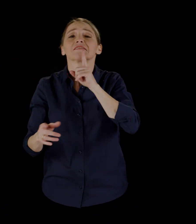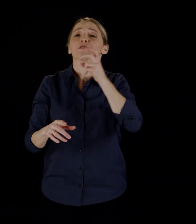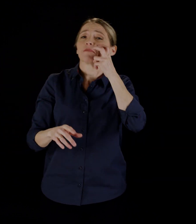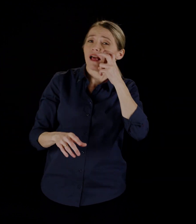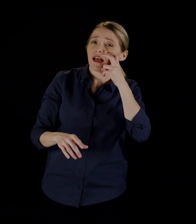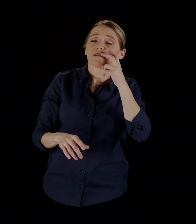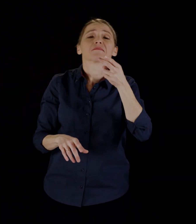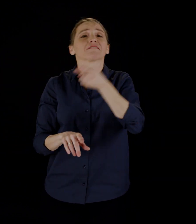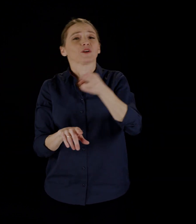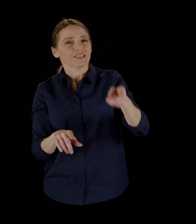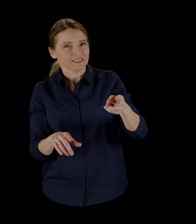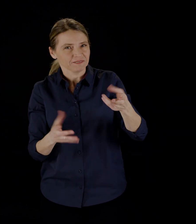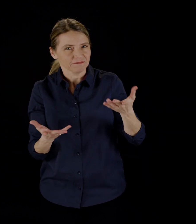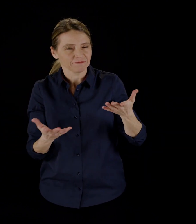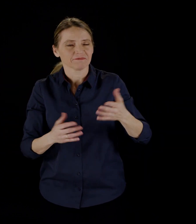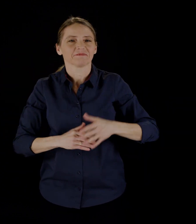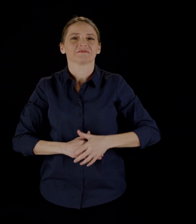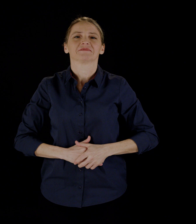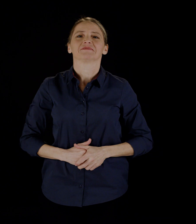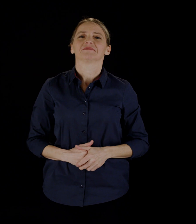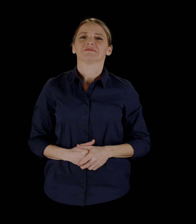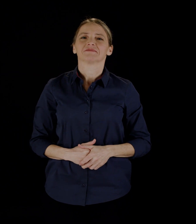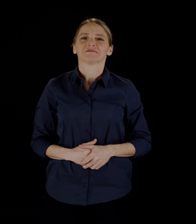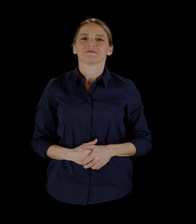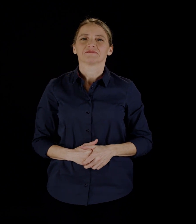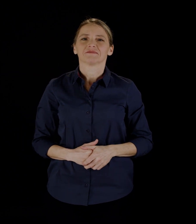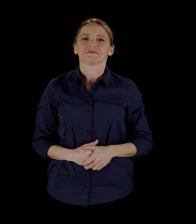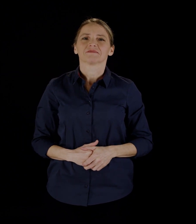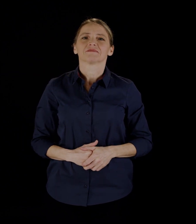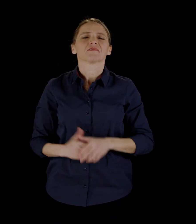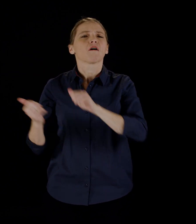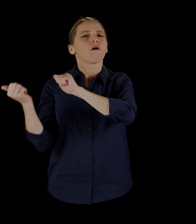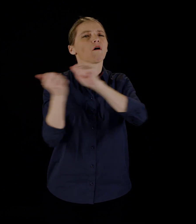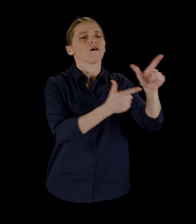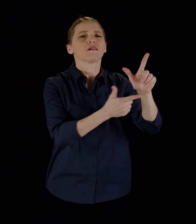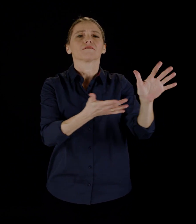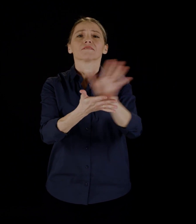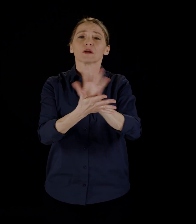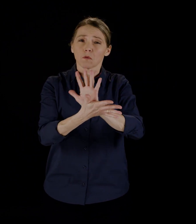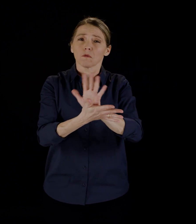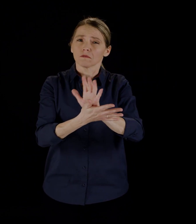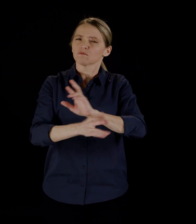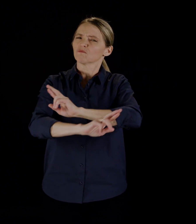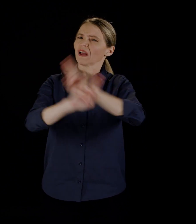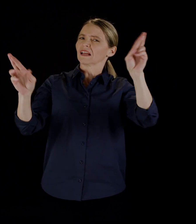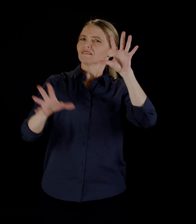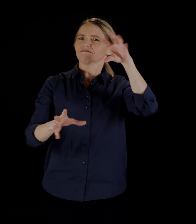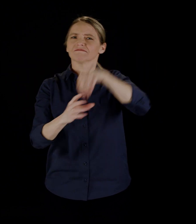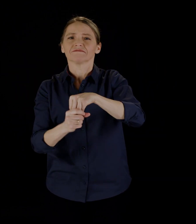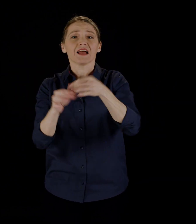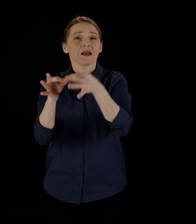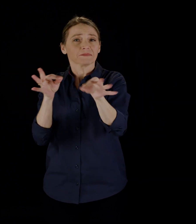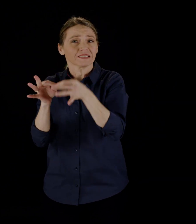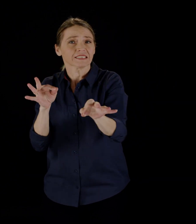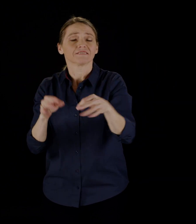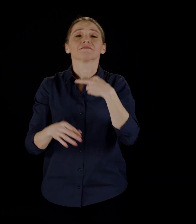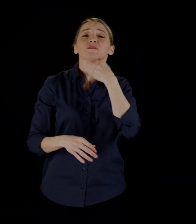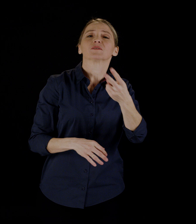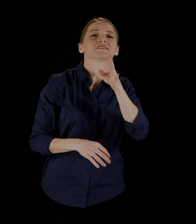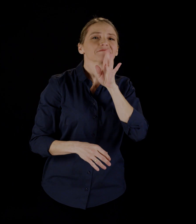This set of videos covers terminology commonly used by Internet Service Providers, or ISPs, in Canada.